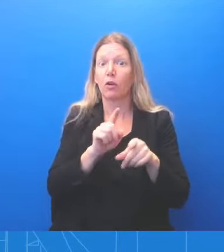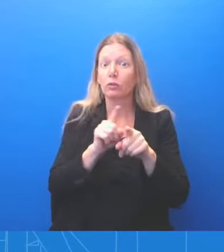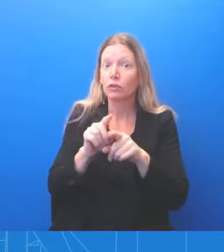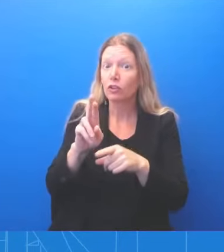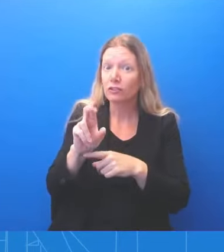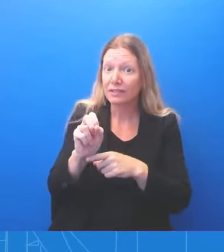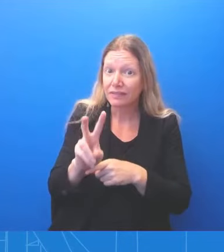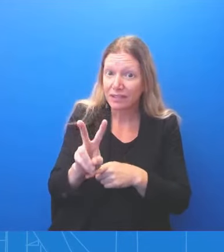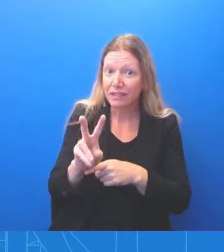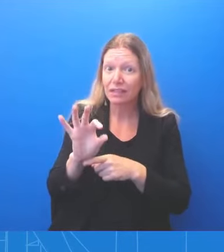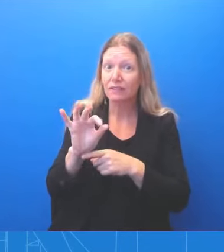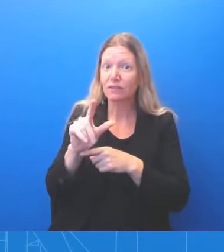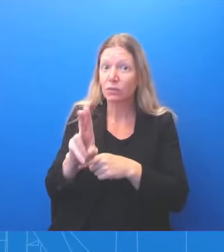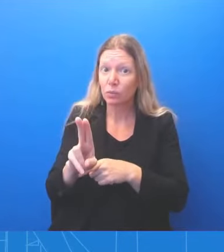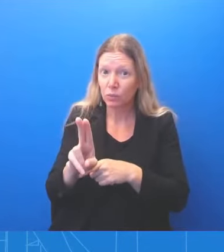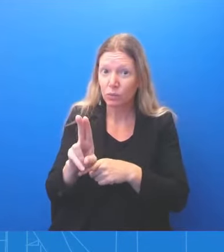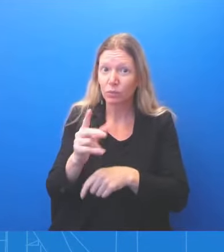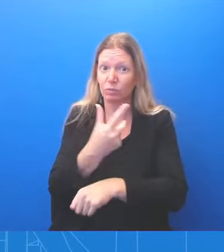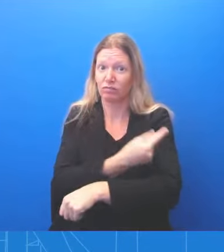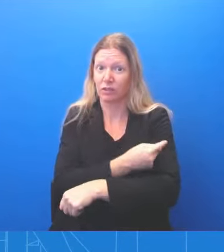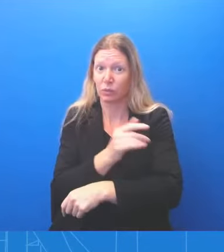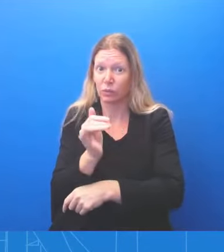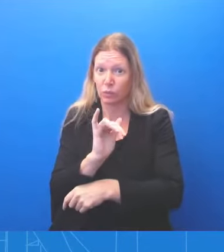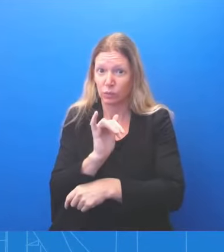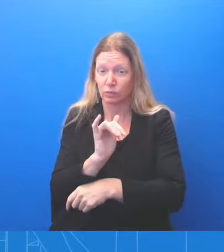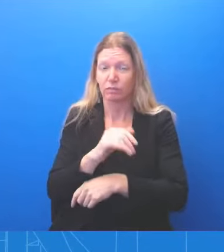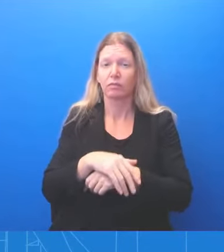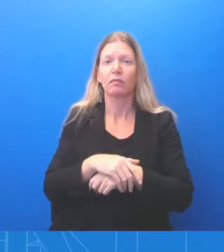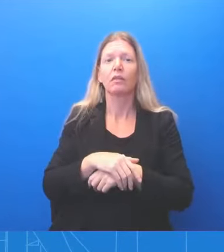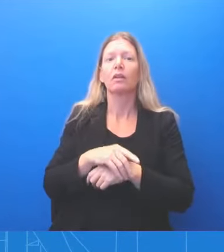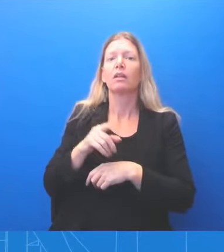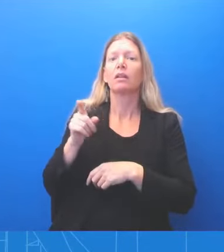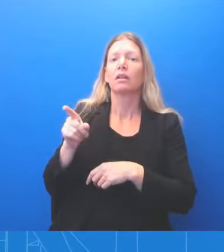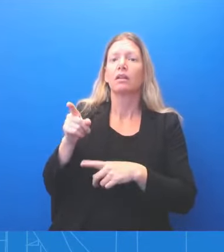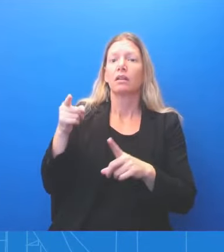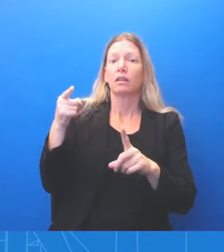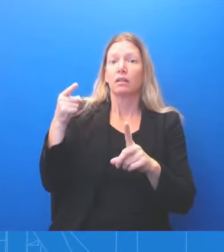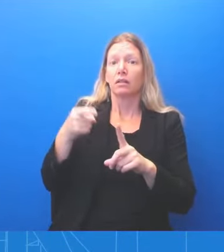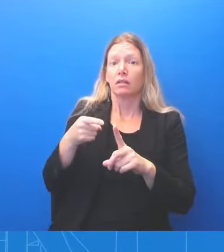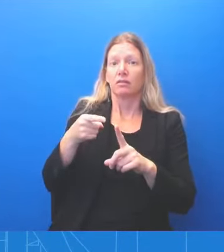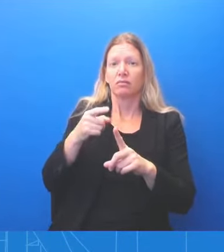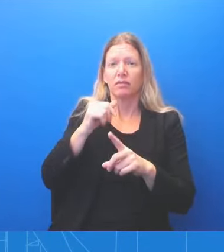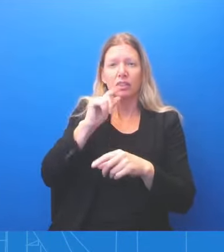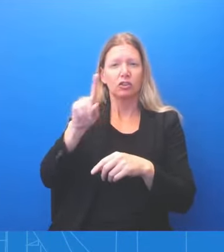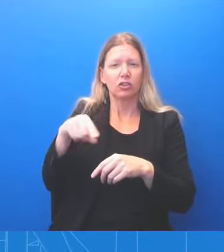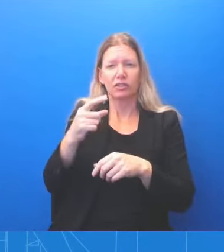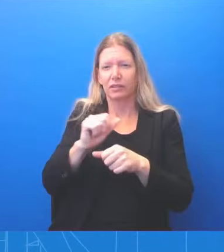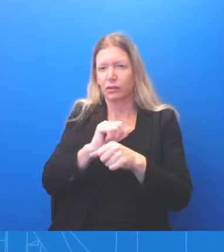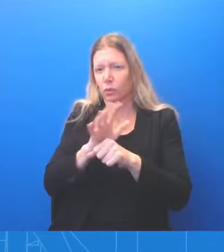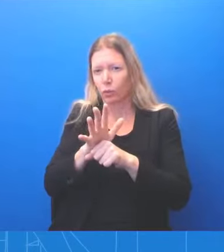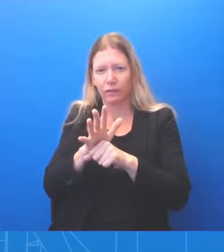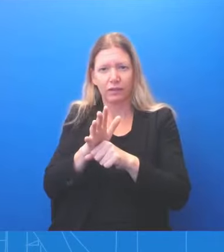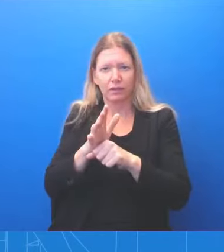And, you know, it's not just COVID. As you've mentioned, there's a lot of things that can make kids, you know -- Ms. Jean-Pierre: Yeah. No, I total- -- The Press: -- sick this time of year. Ms. Jean-Pierre: I mean, that's why we --